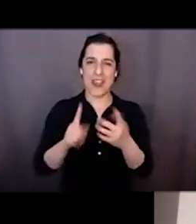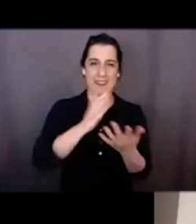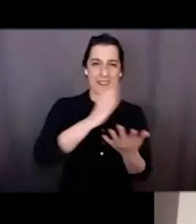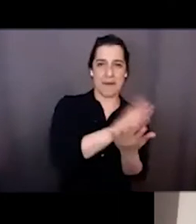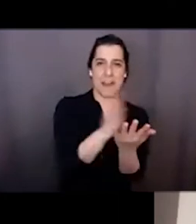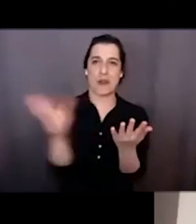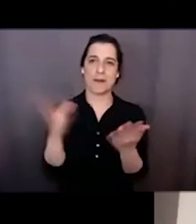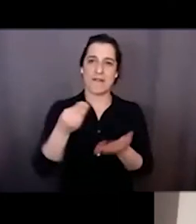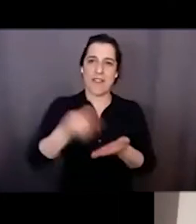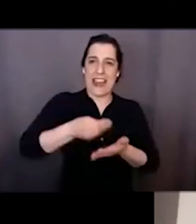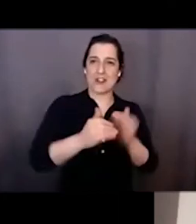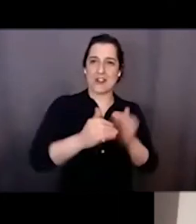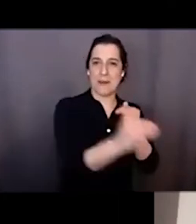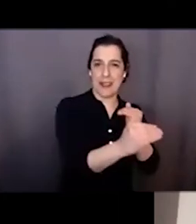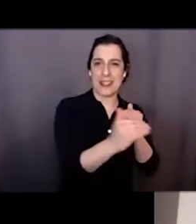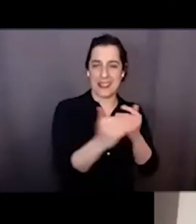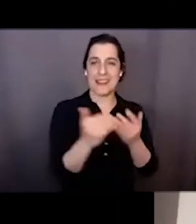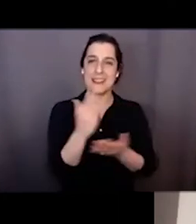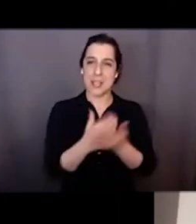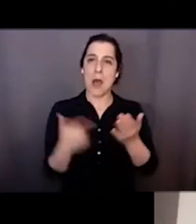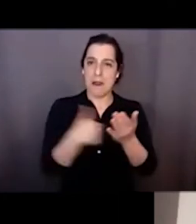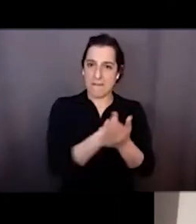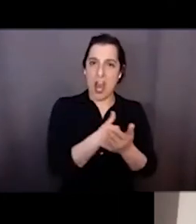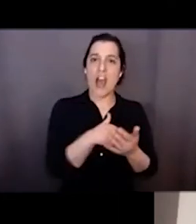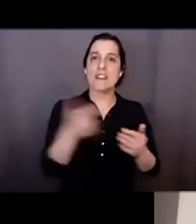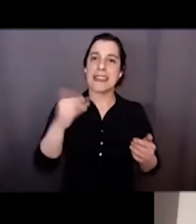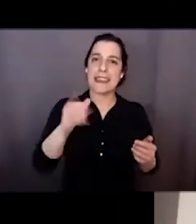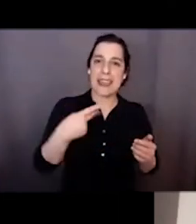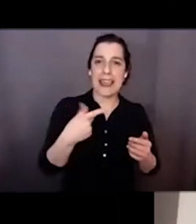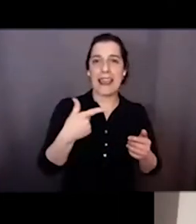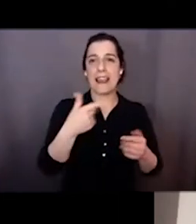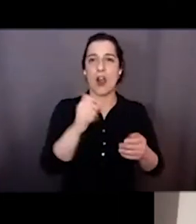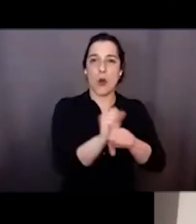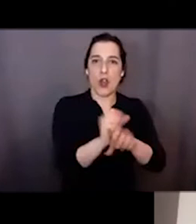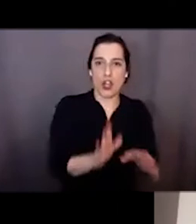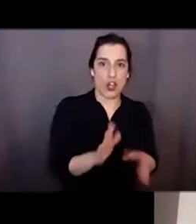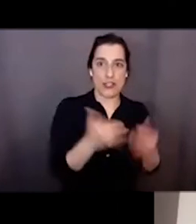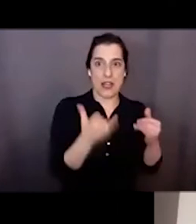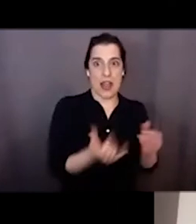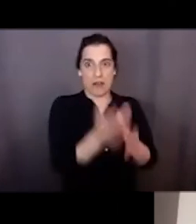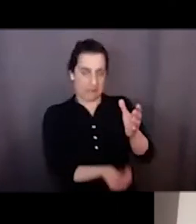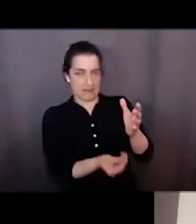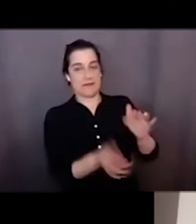So some of us are in a gig economy and our livelihood has been directly impacted by COBIT 19.